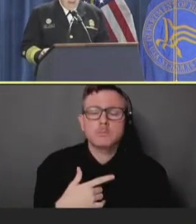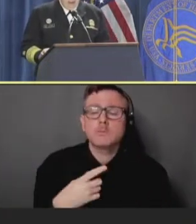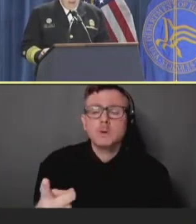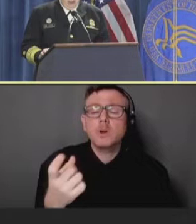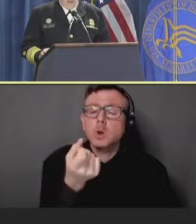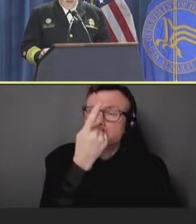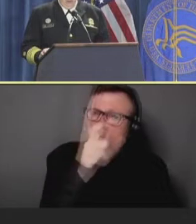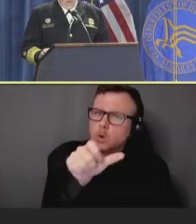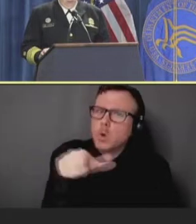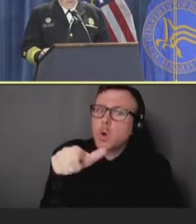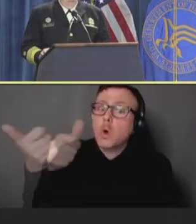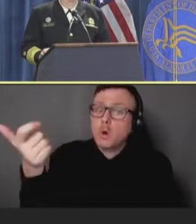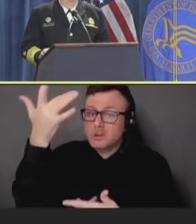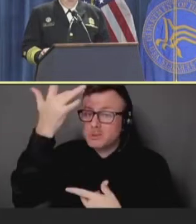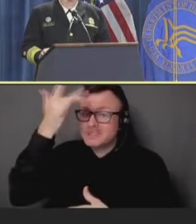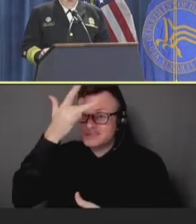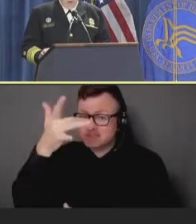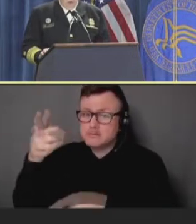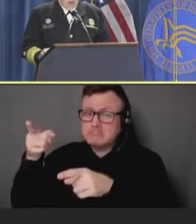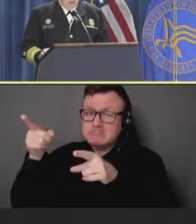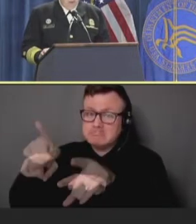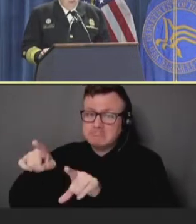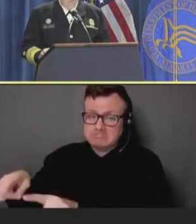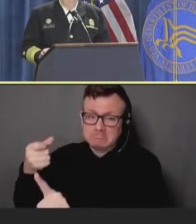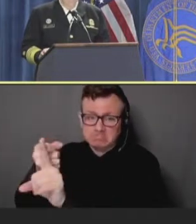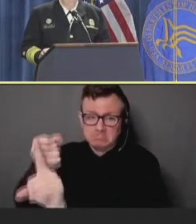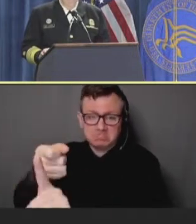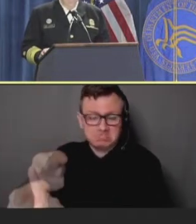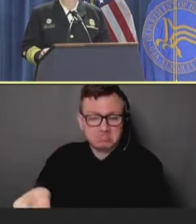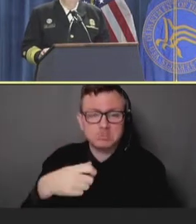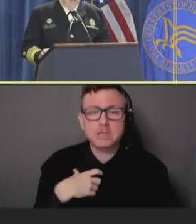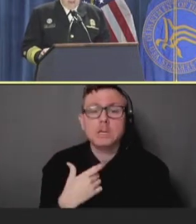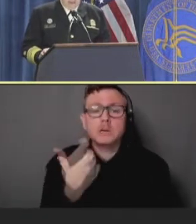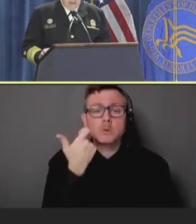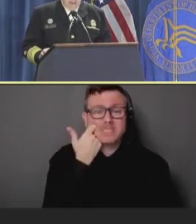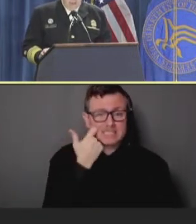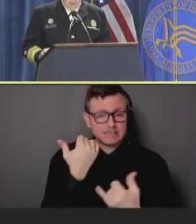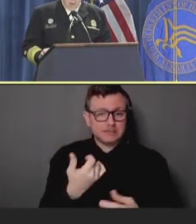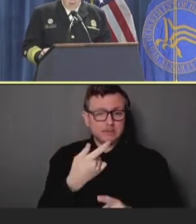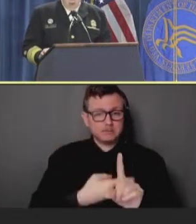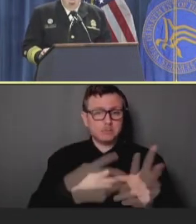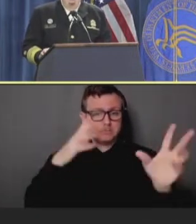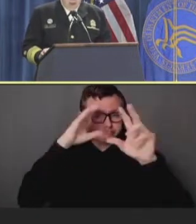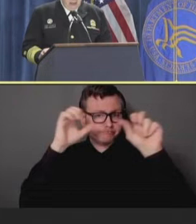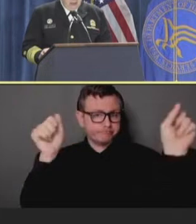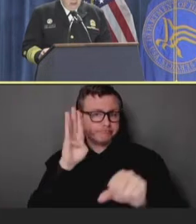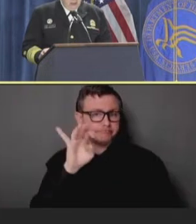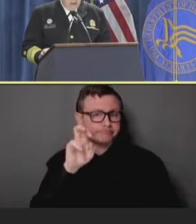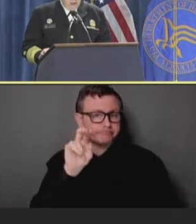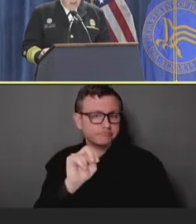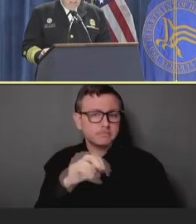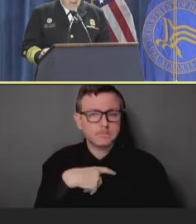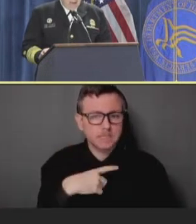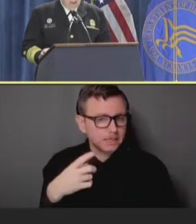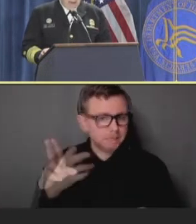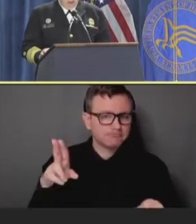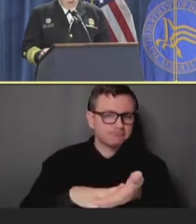our nation and the world. Earlier this month, President Biden signed an executive order to launch a national biotechnology